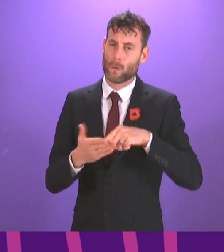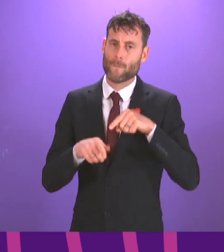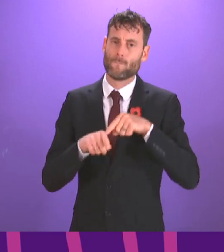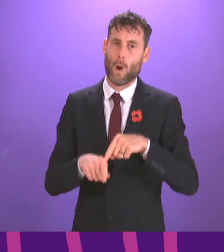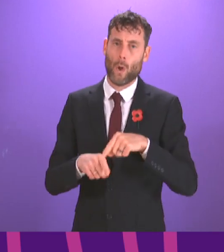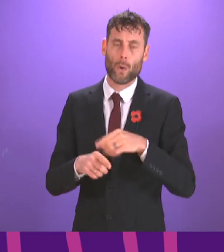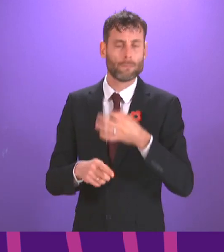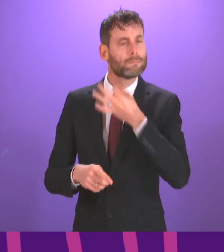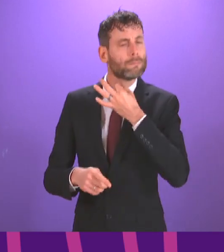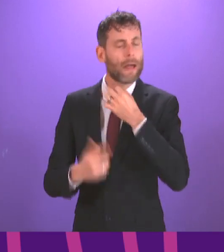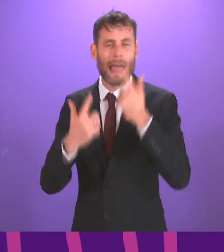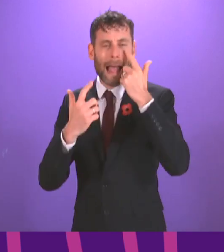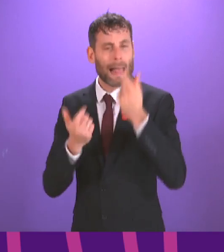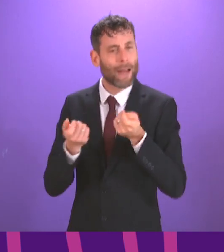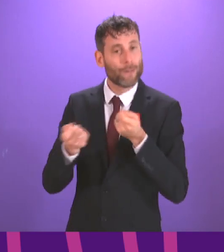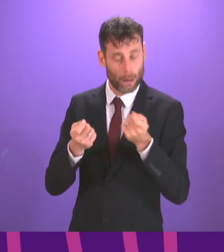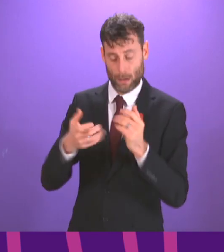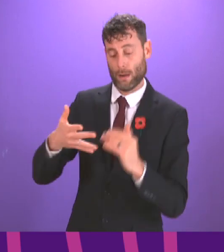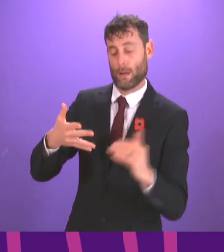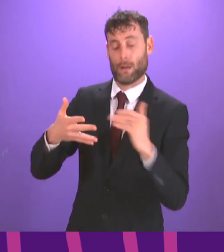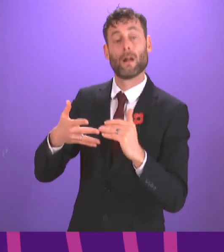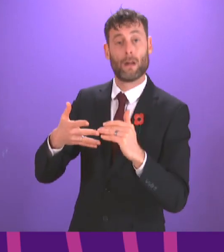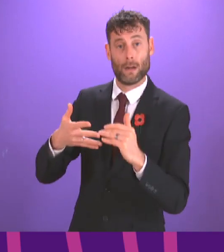As I said earlier, NHS Shetland is the only health board area that does not have cases